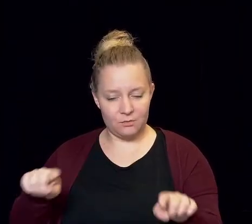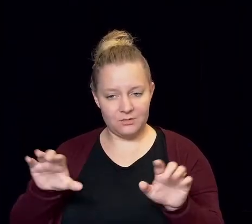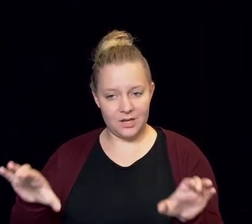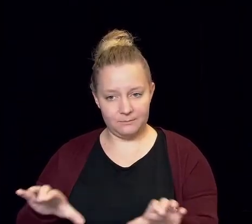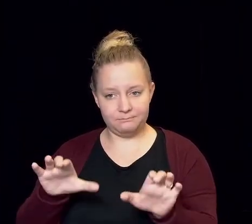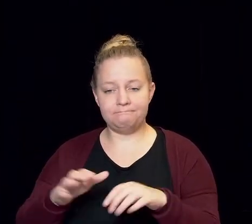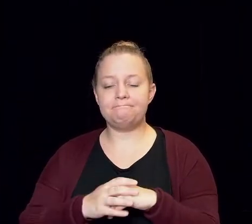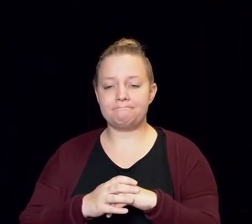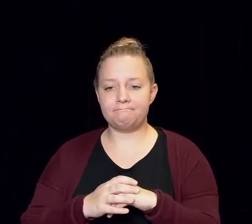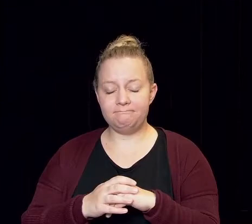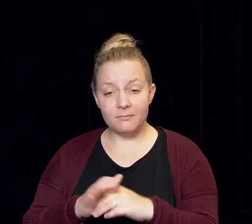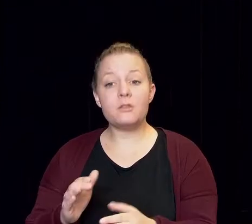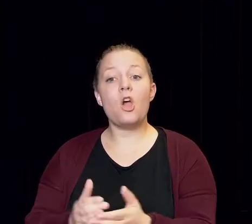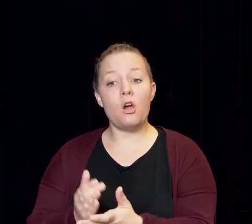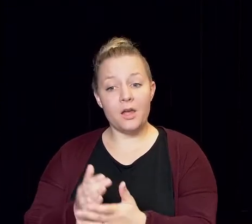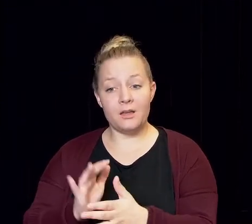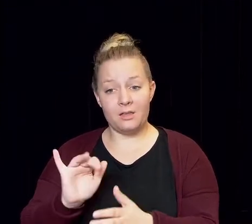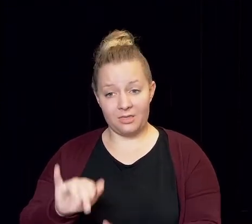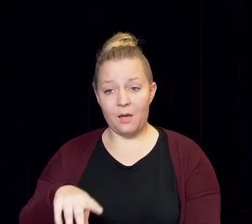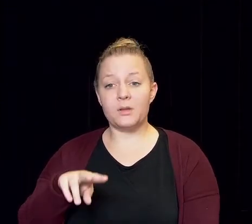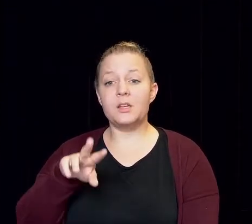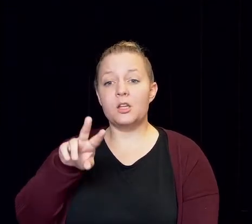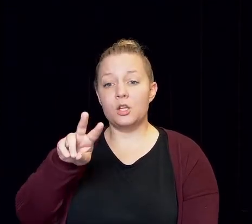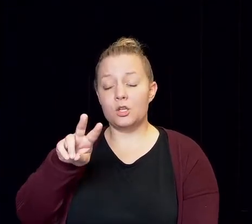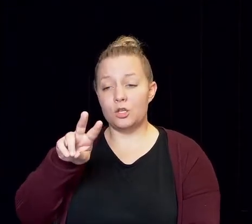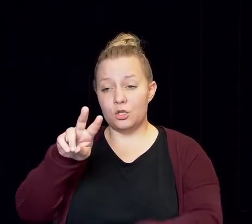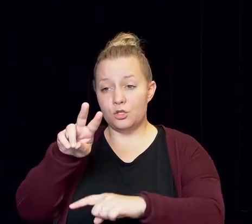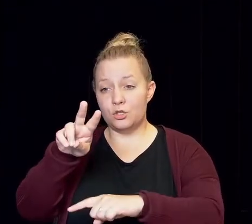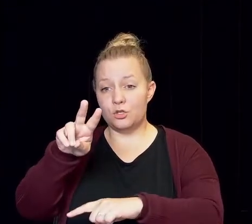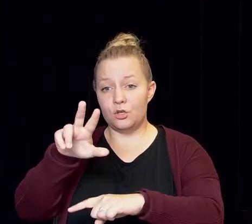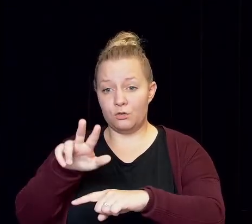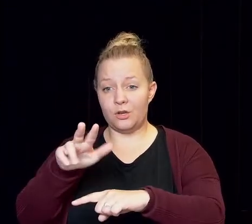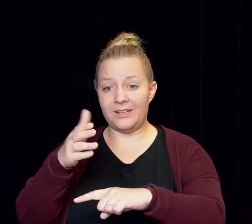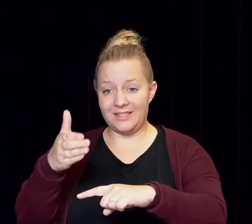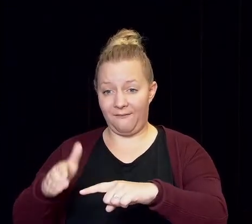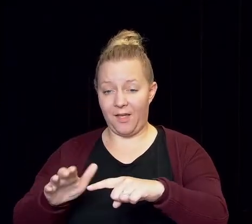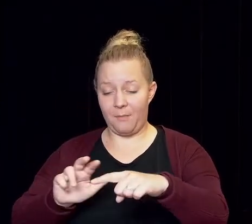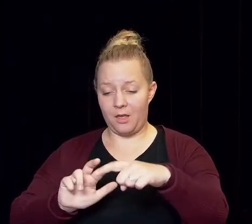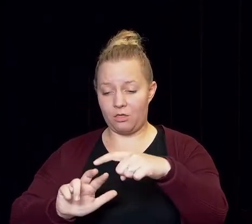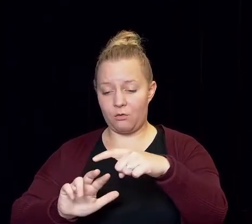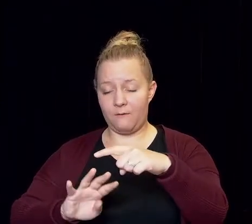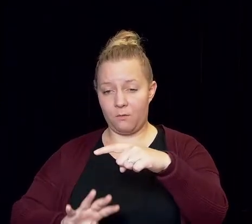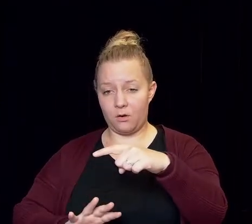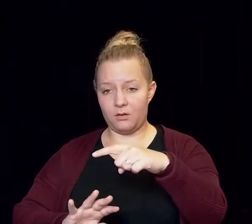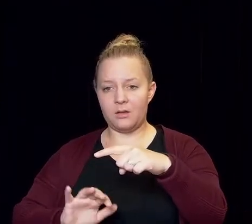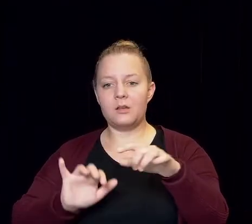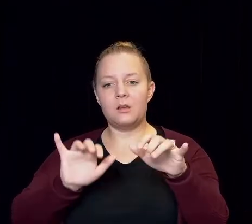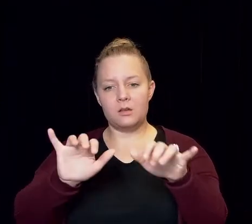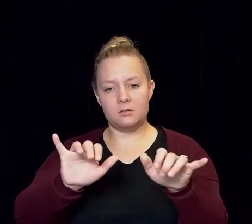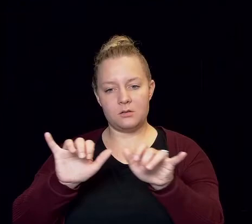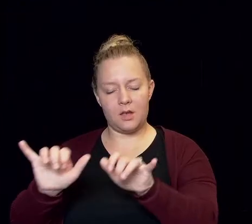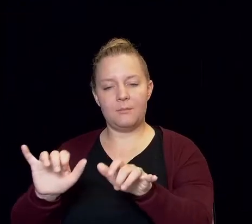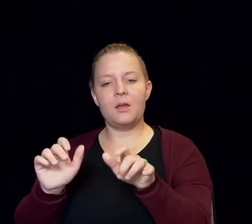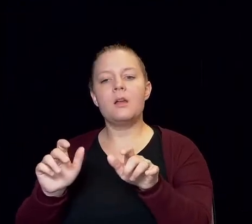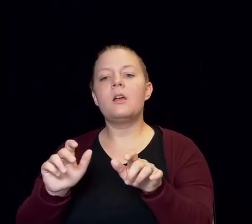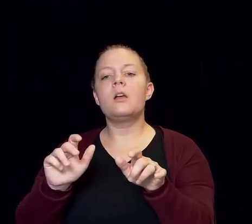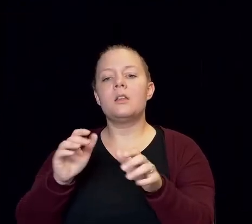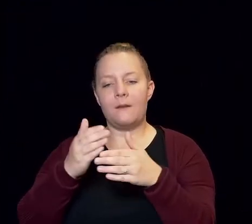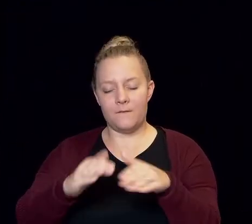All right, that one would be read as 2/3 divided by 3/4. The 2/3 stays the same, division becomes multiplication, and this becomes 4/3. So, we